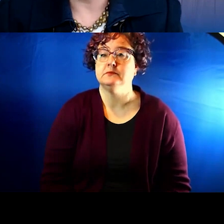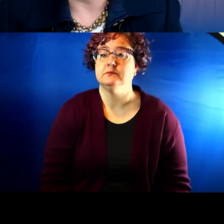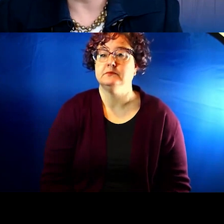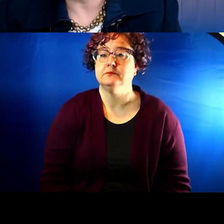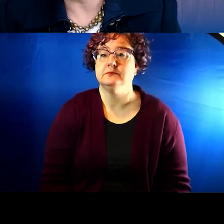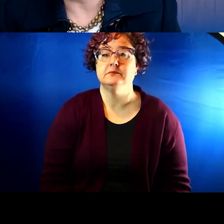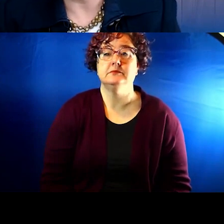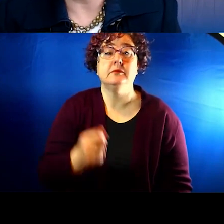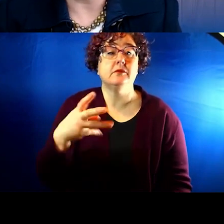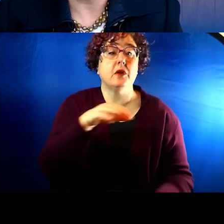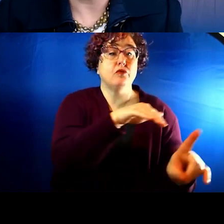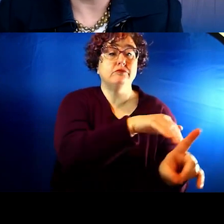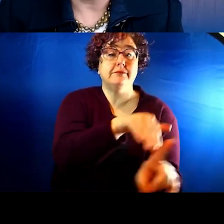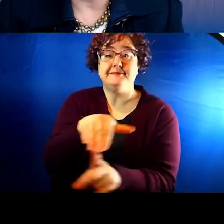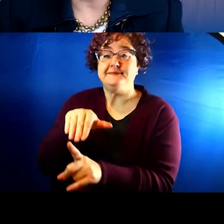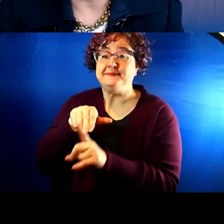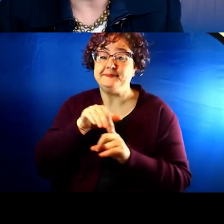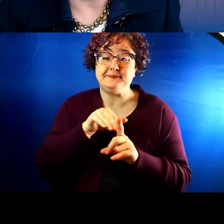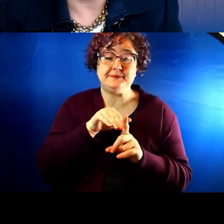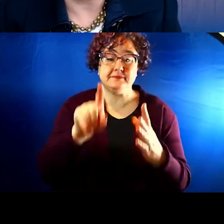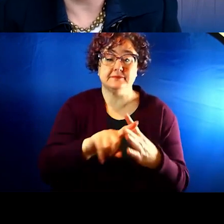FEW REMINDERS AS WE GET STARTED, REMEMBER, THAT YOU CAN GO TO THE